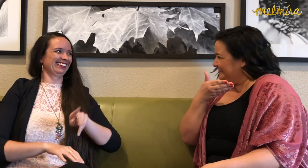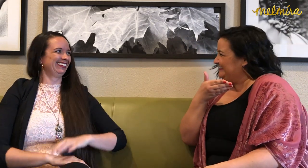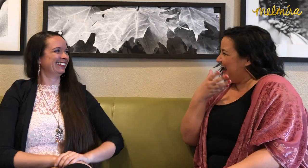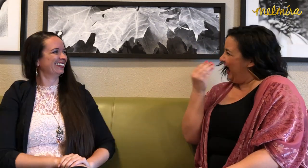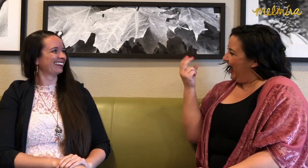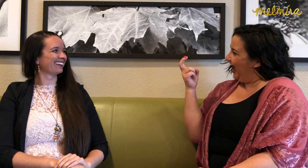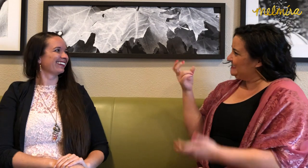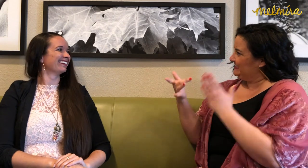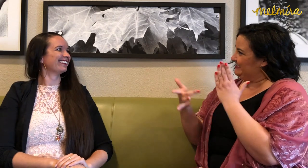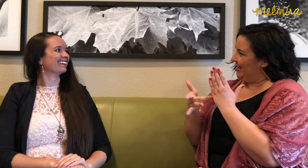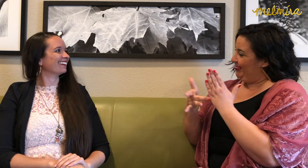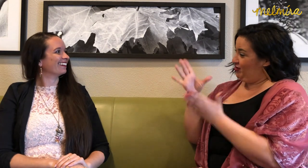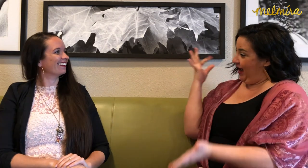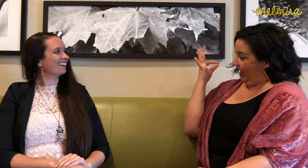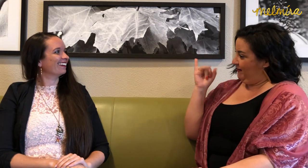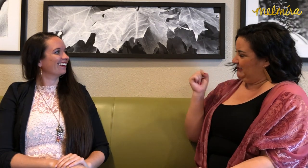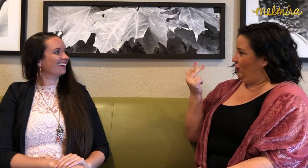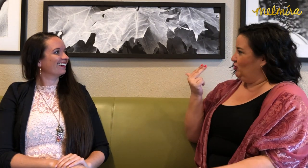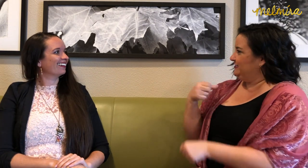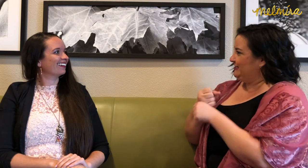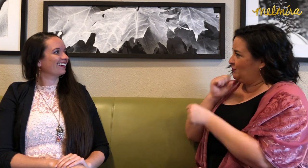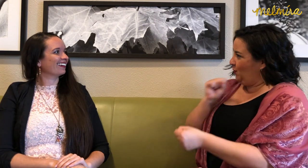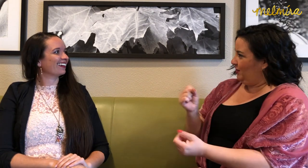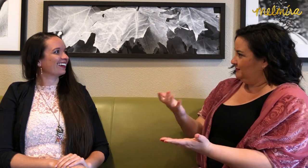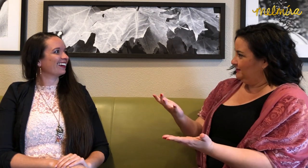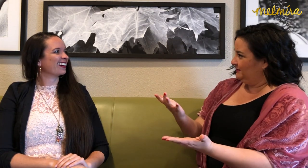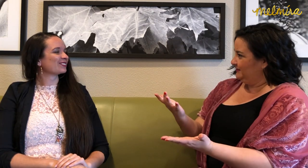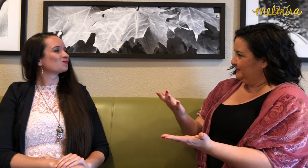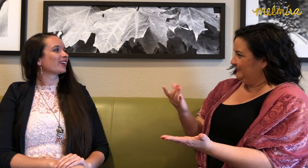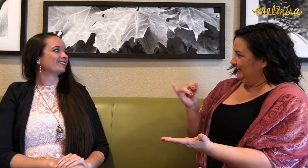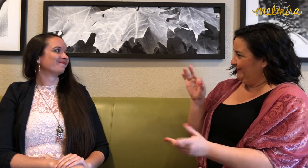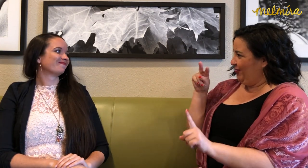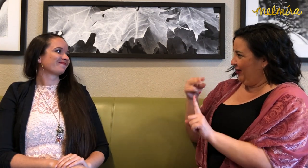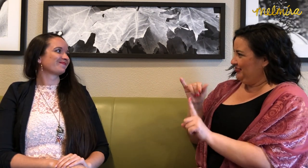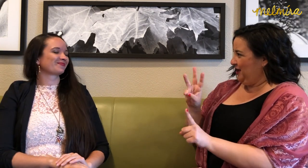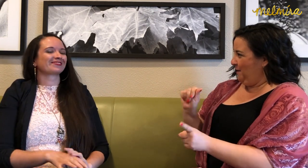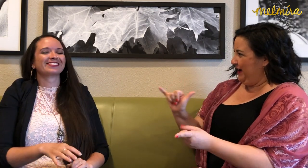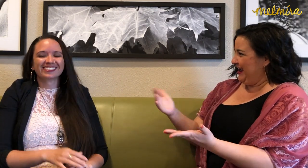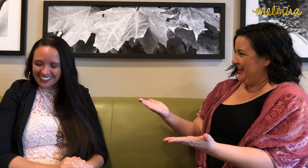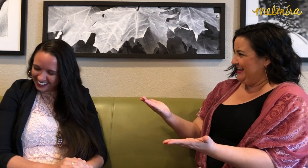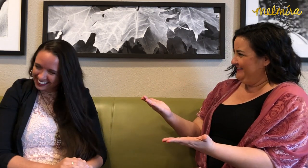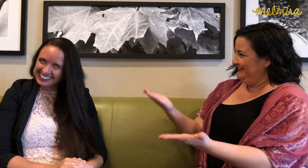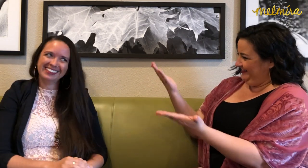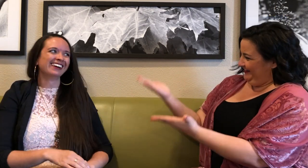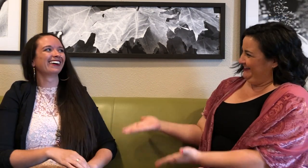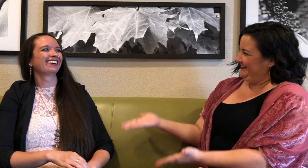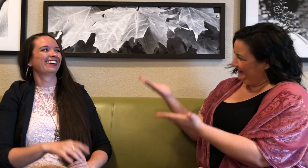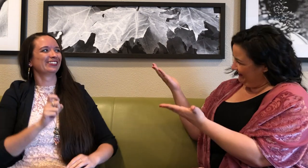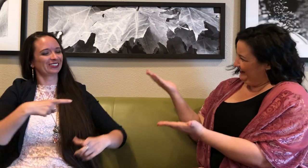Ok. And, technically, your hair is 13 years old, if you look at it that way.